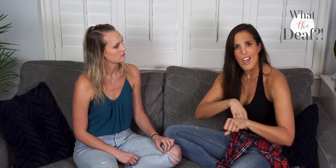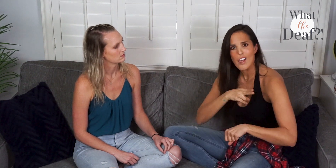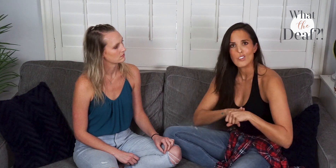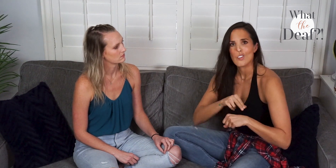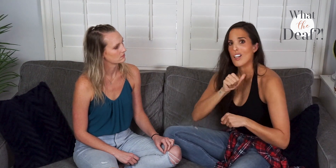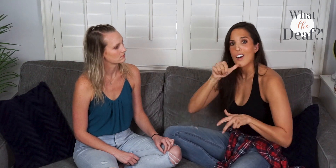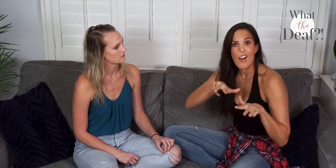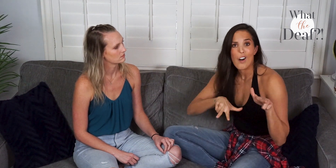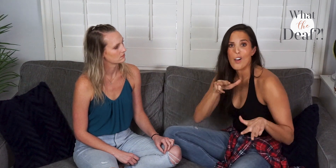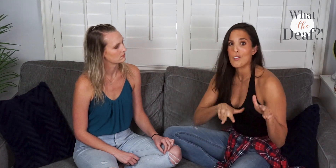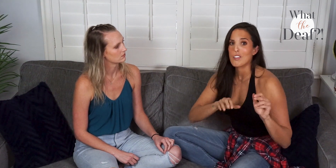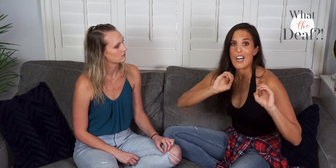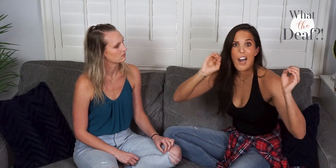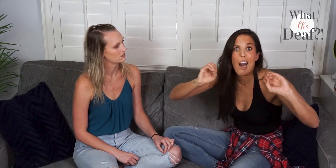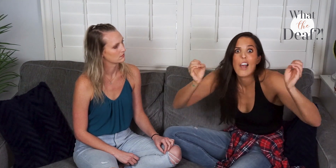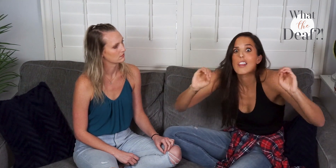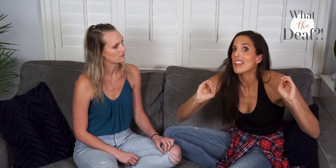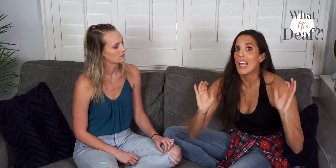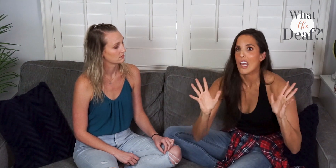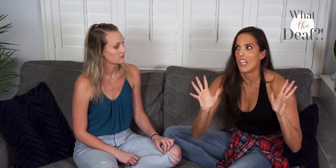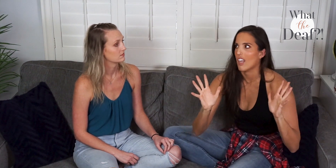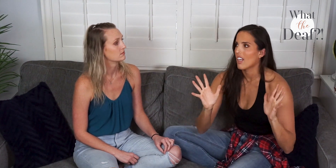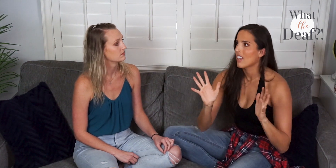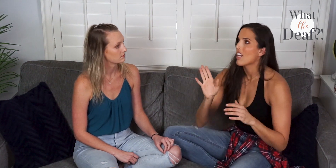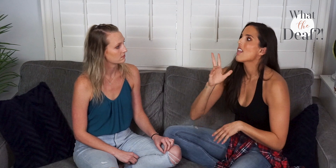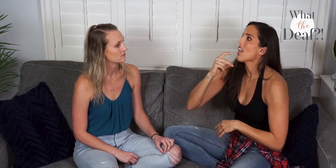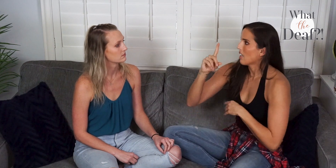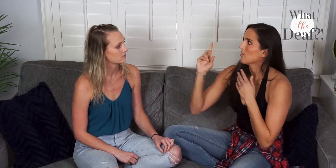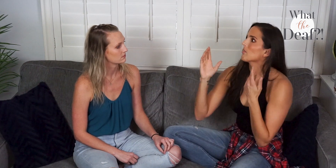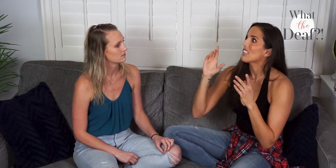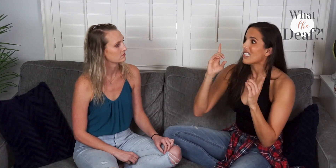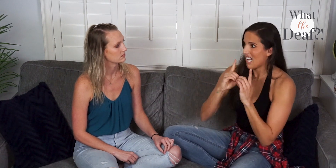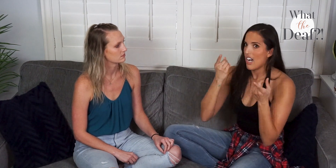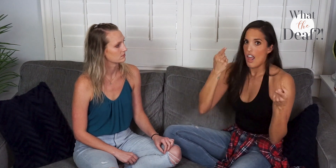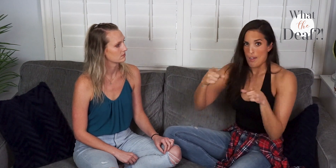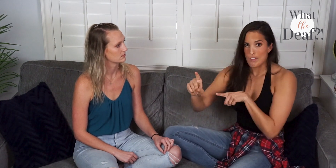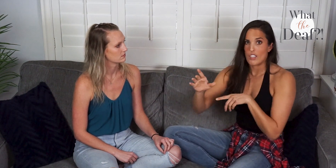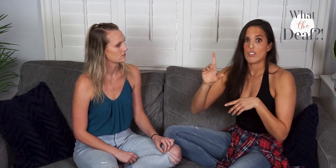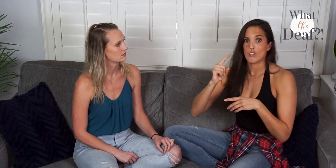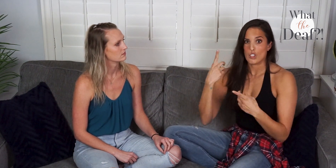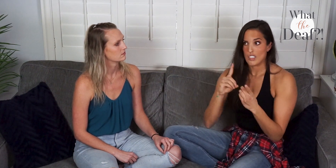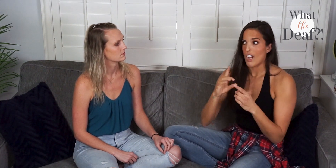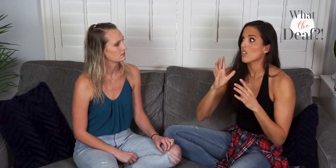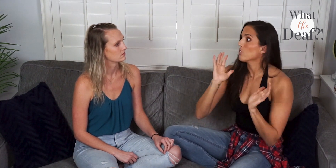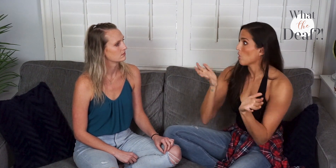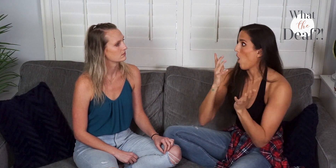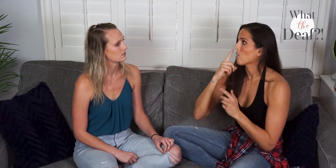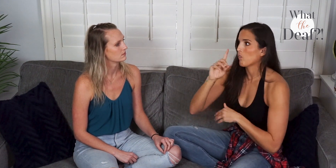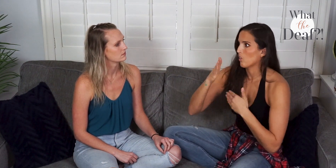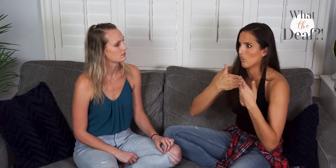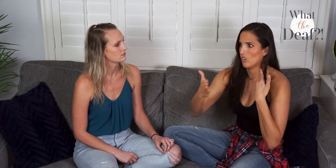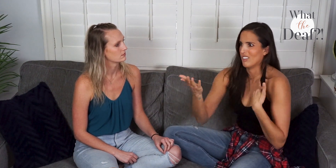so natural, not awkward, nothing. And then the date happened, our first date where we talked